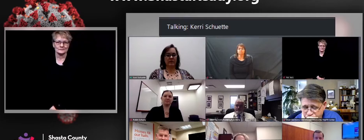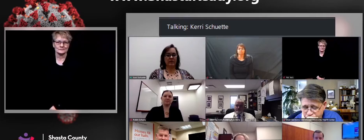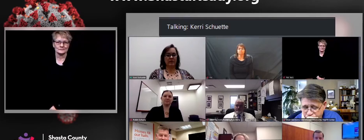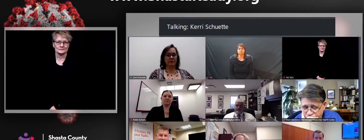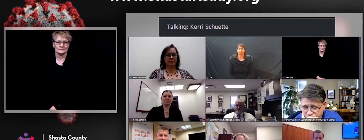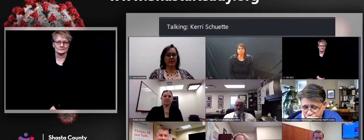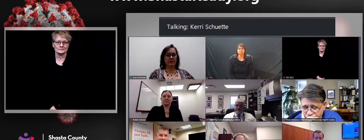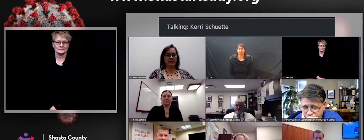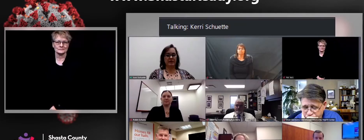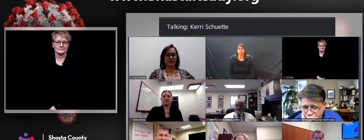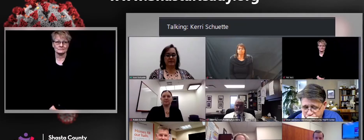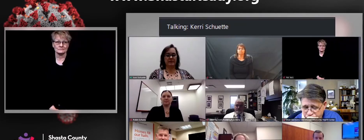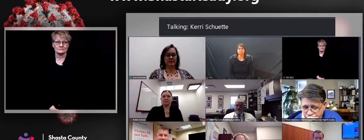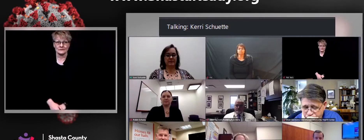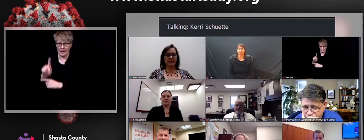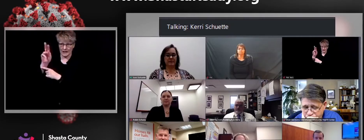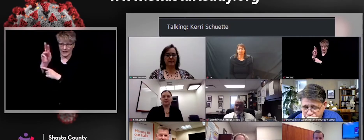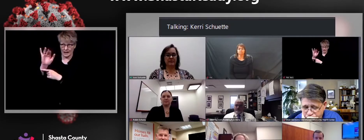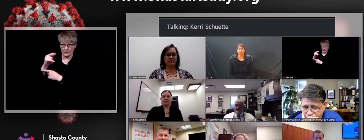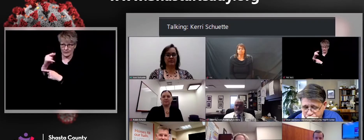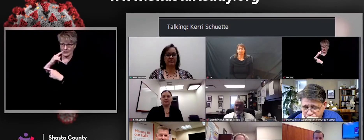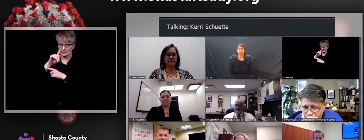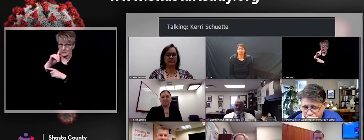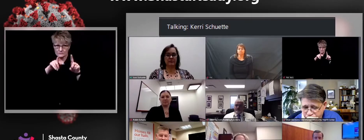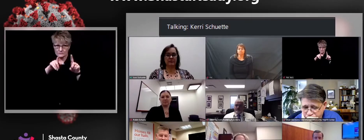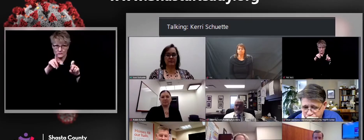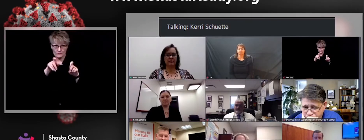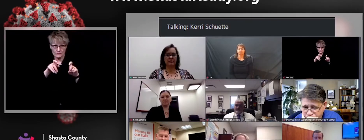Other media questions? All right, adding here,